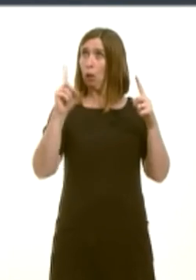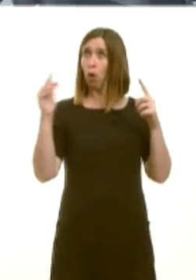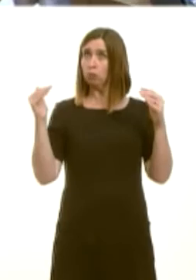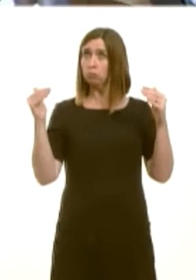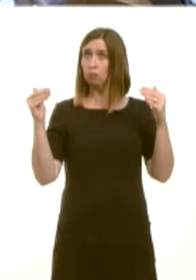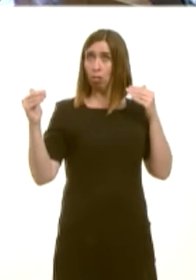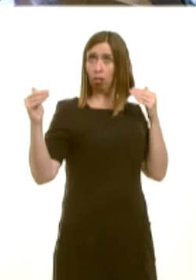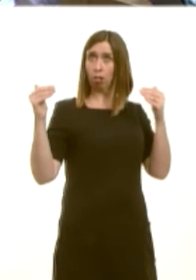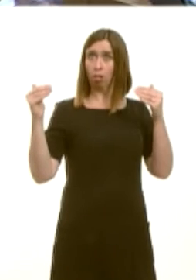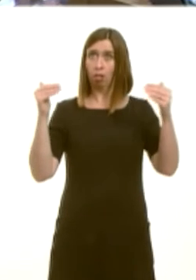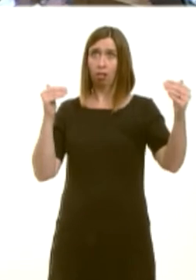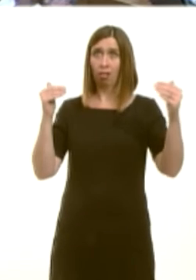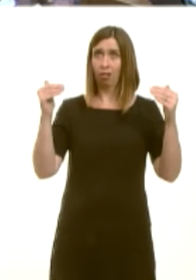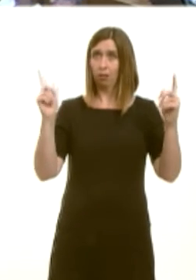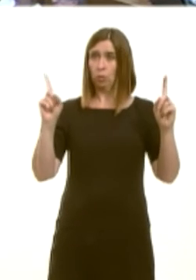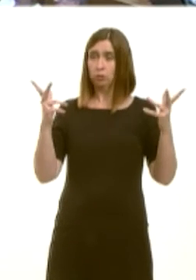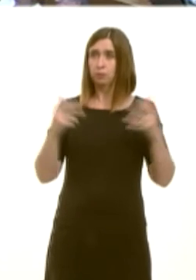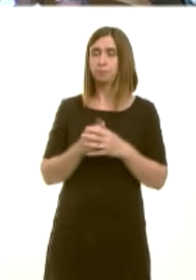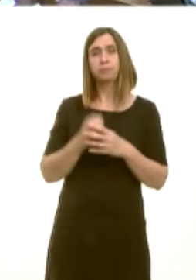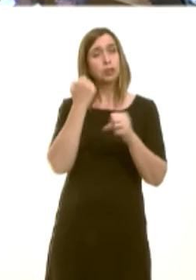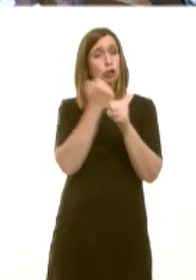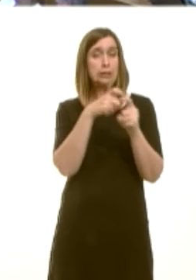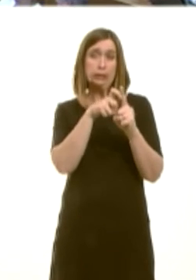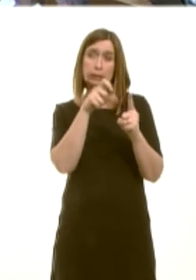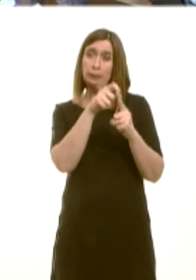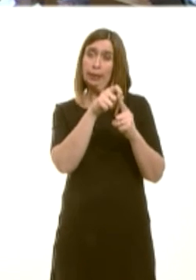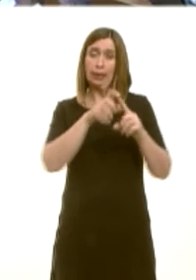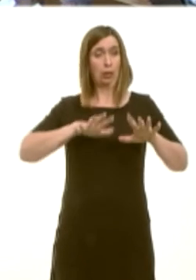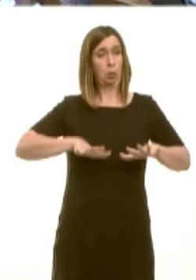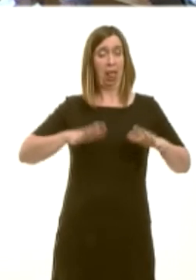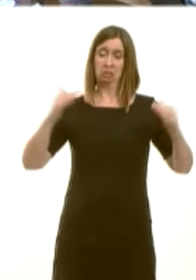Carwyn Jones: Well, as regards productivity in Wales, weíre more or less in the same